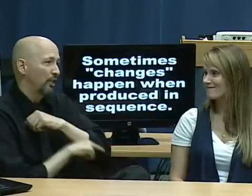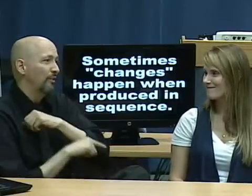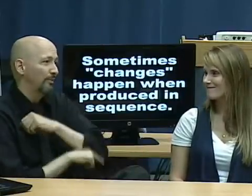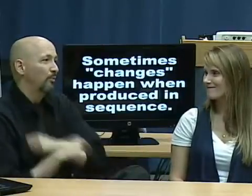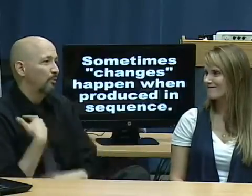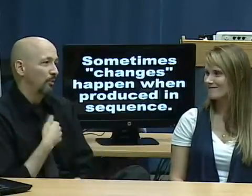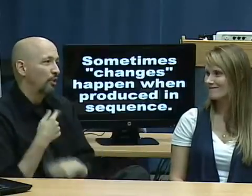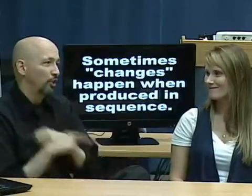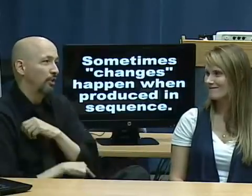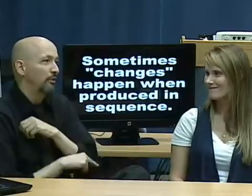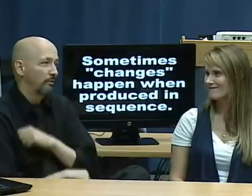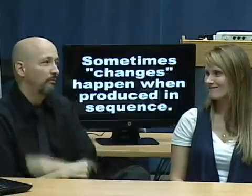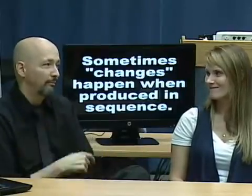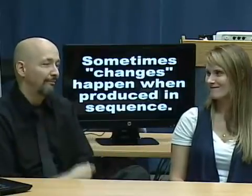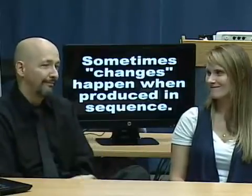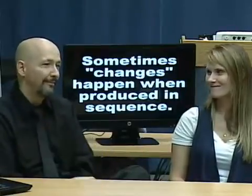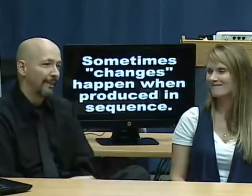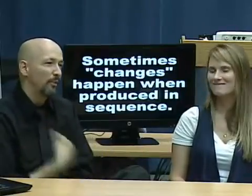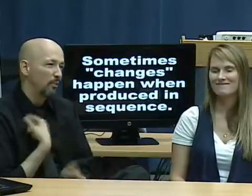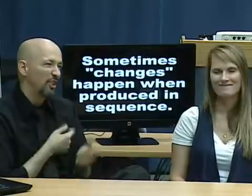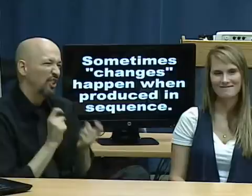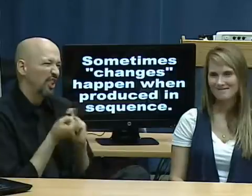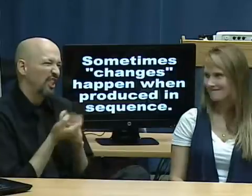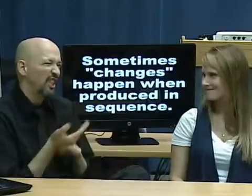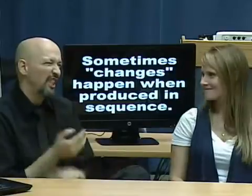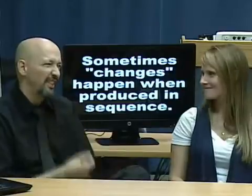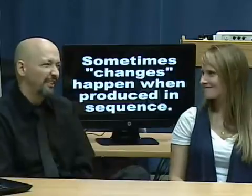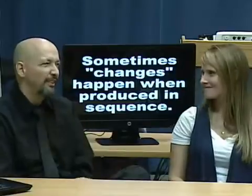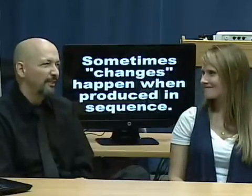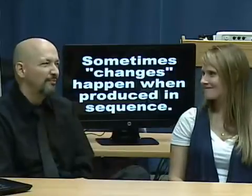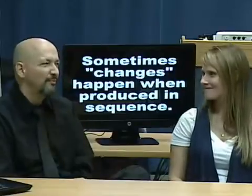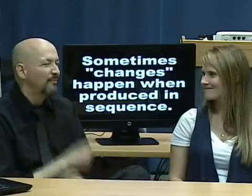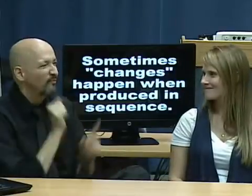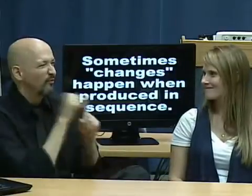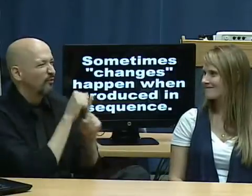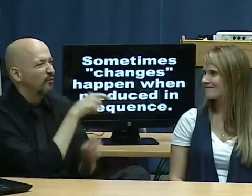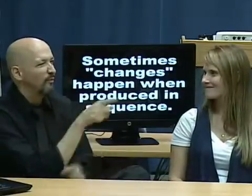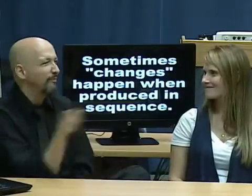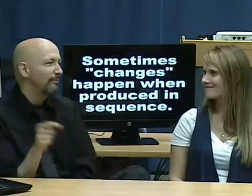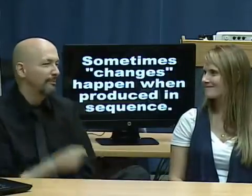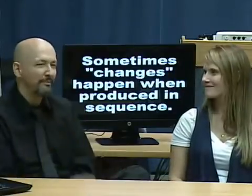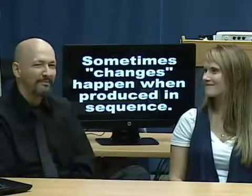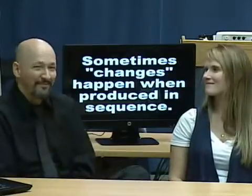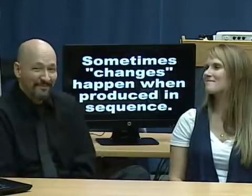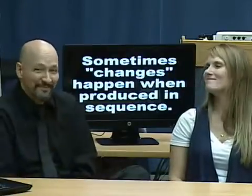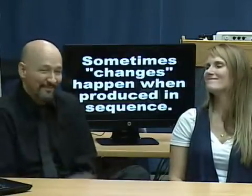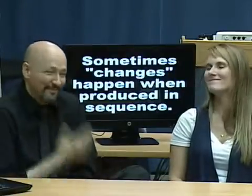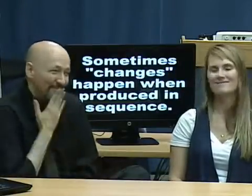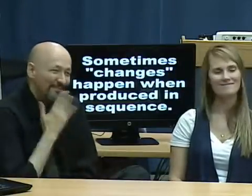Cheat. We cheat. We changed it. We fooled you all.